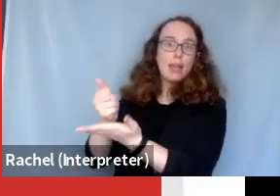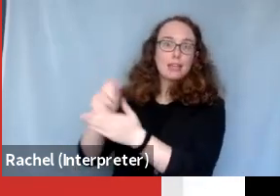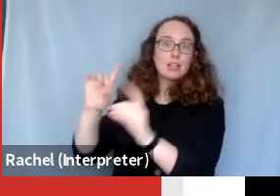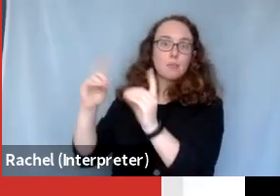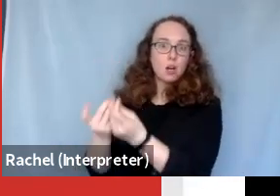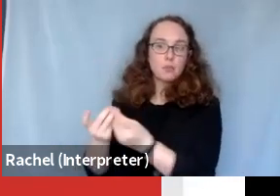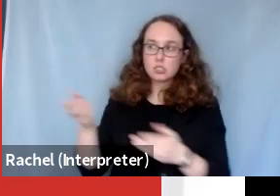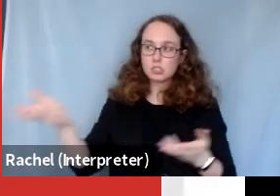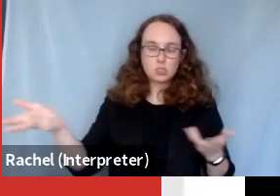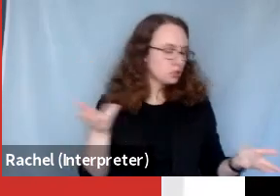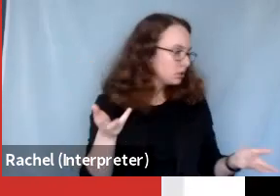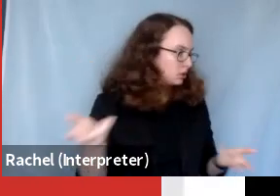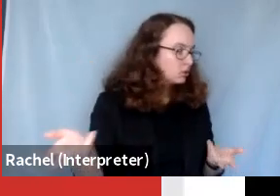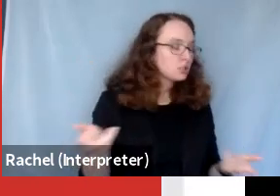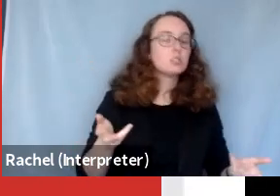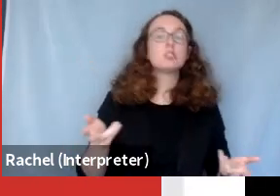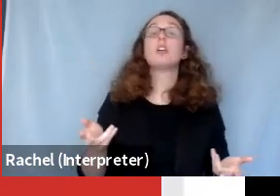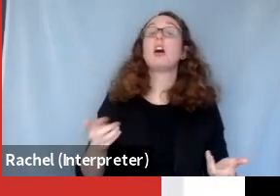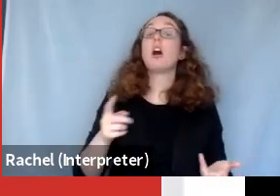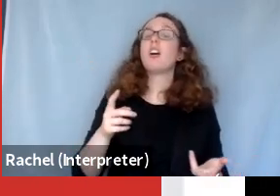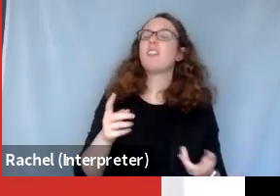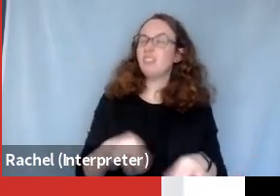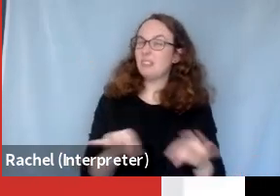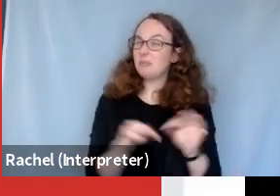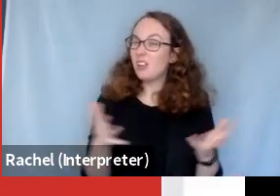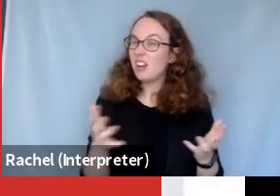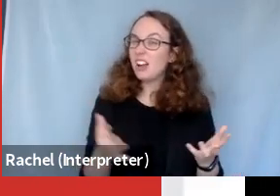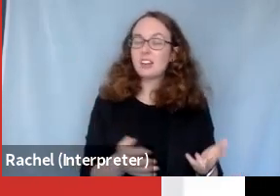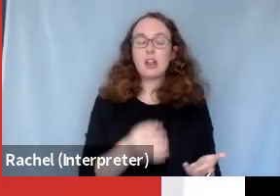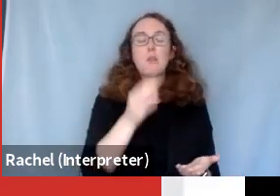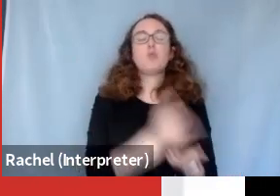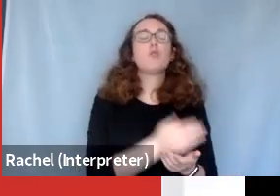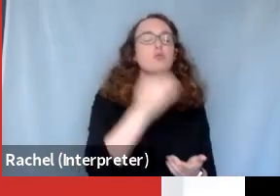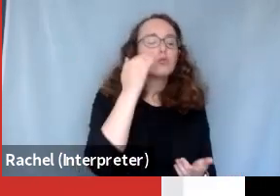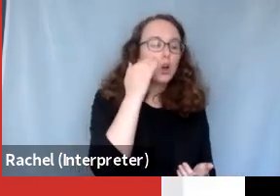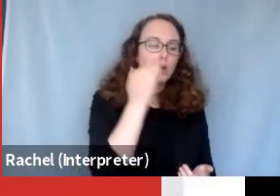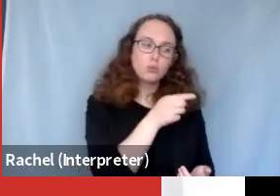some point that you are who you are then we can finalize a